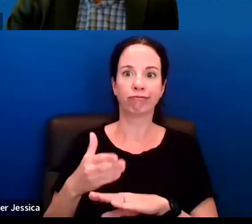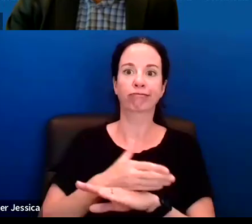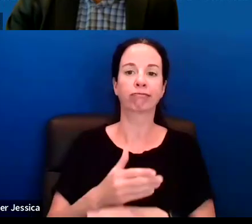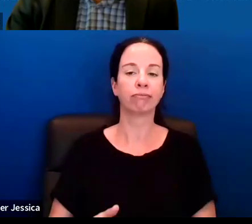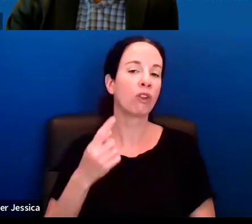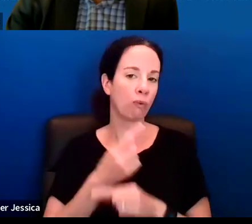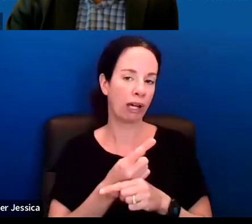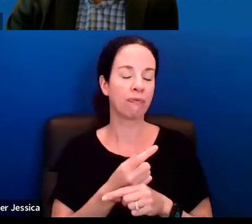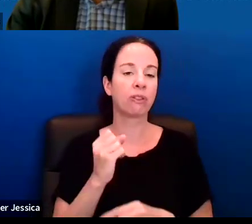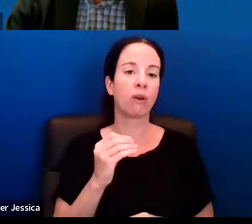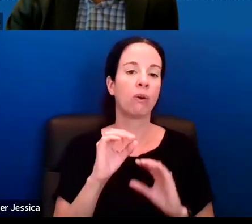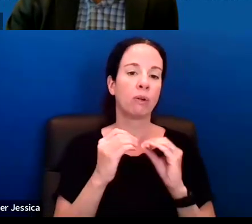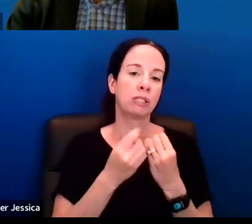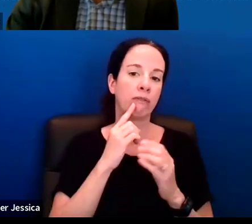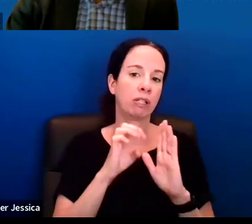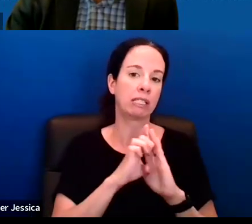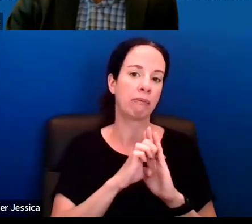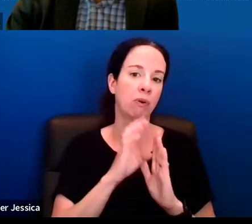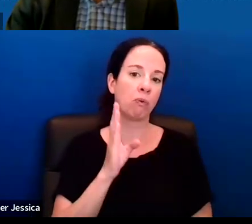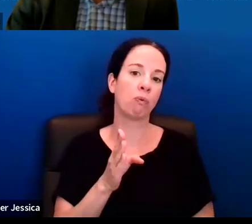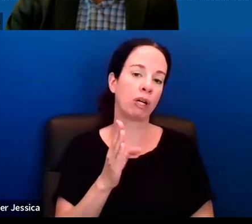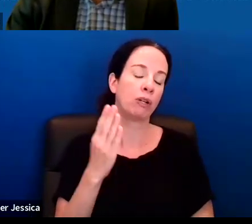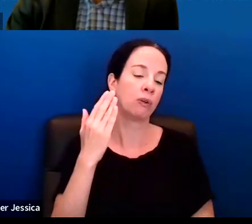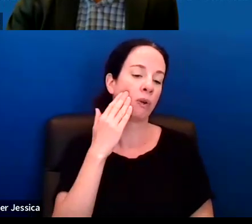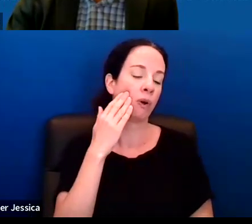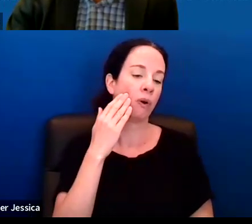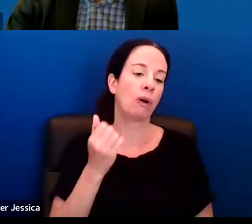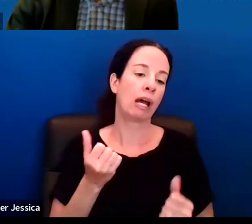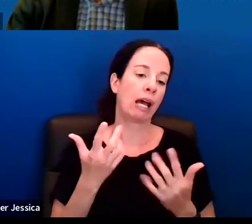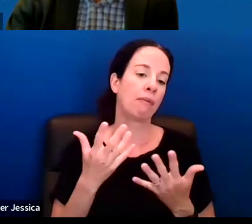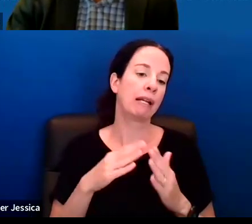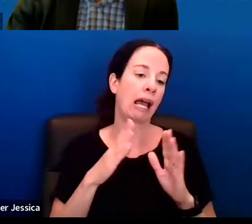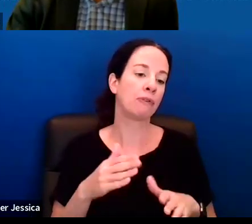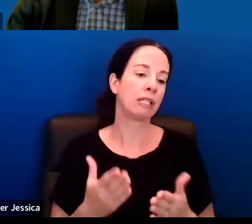organization, for example, would note how many households they'd serve with digital navigator